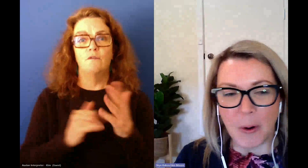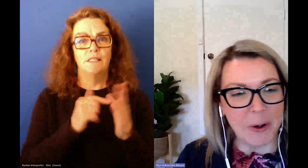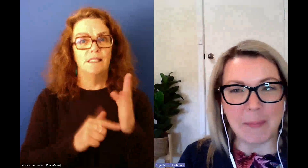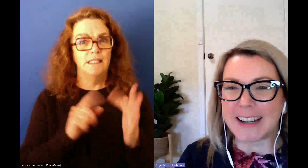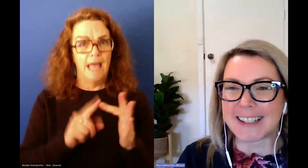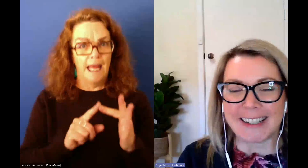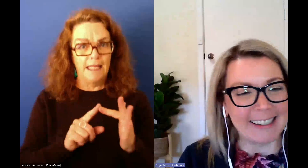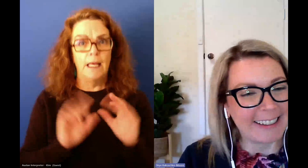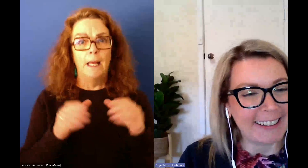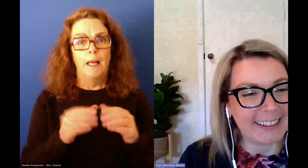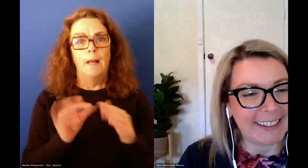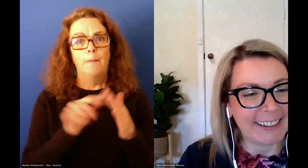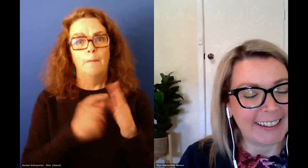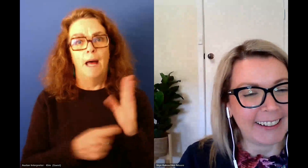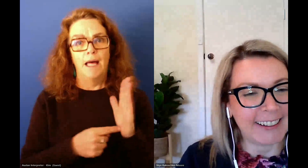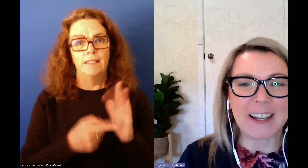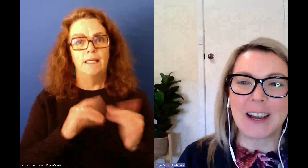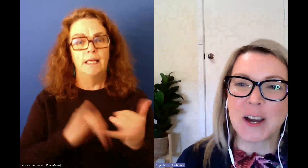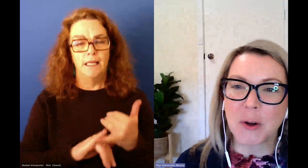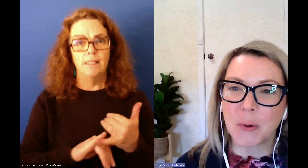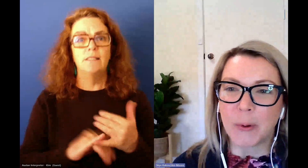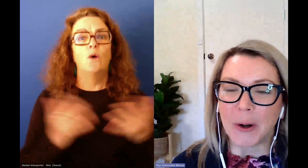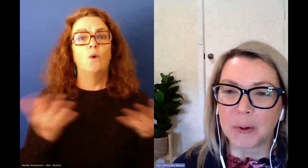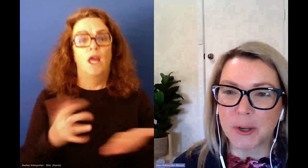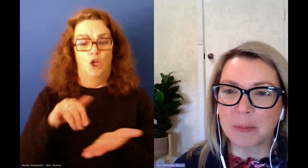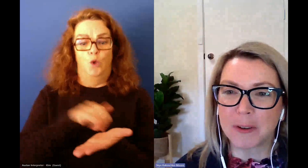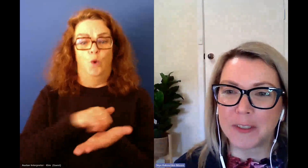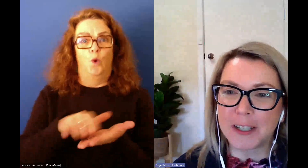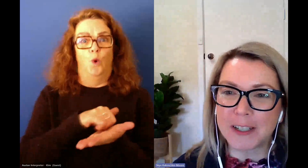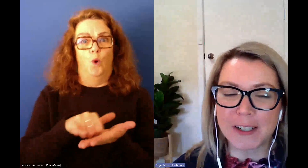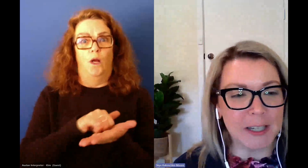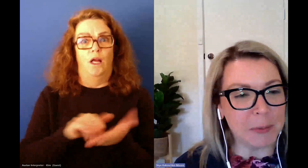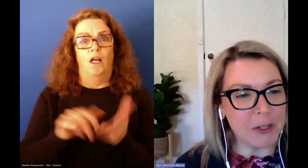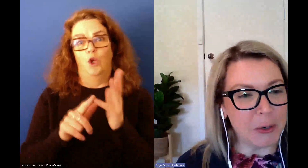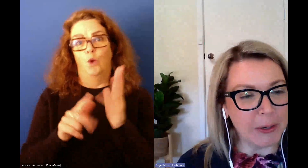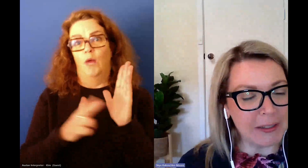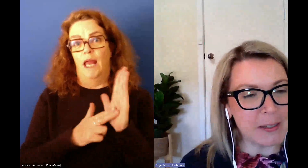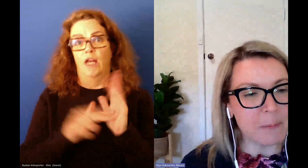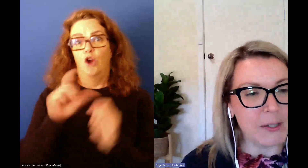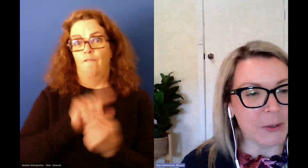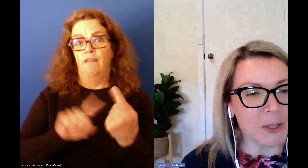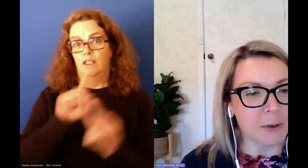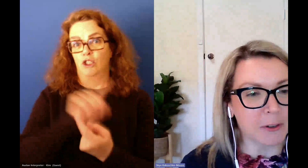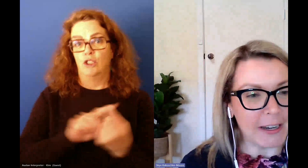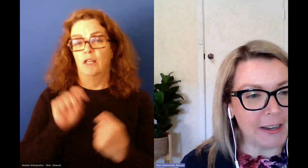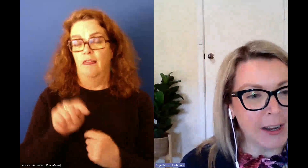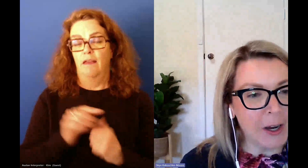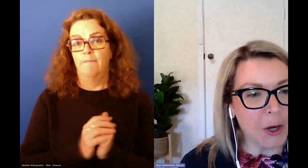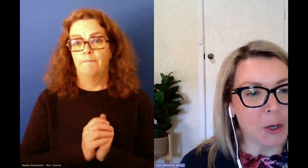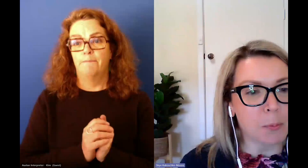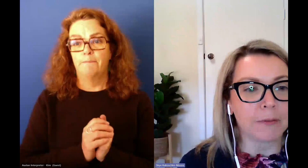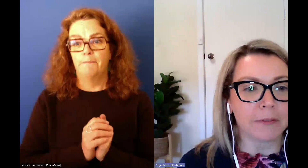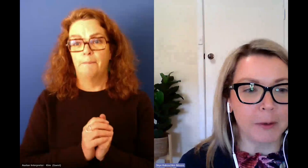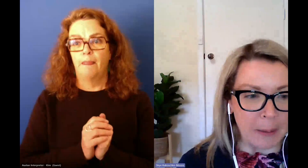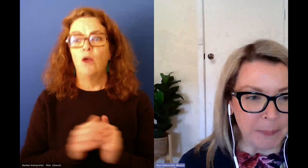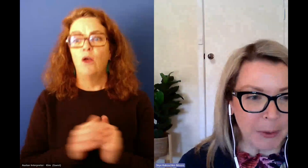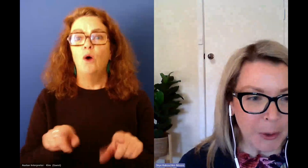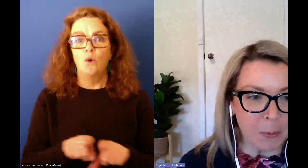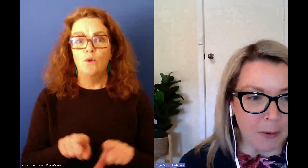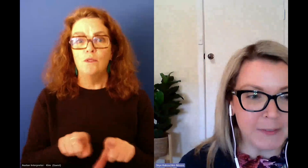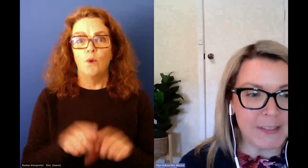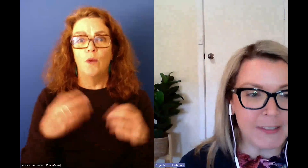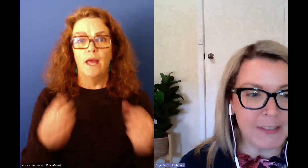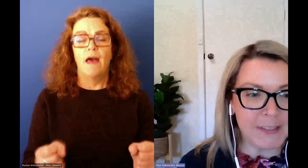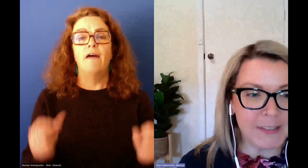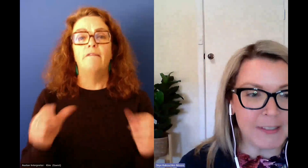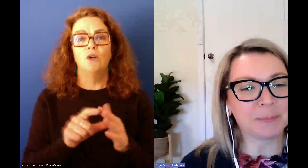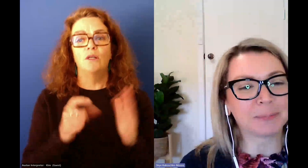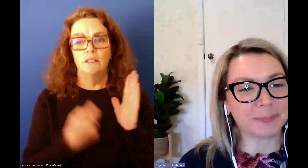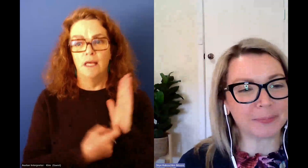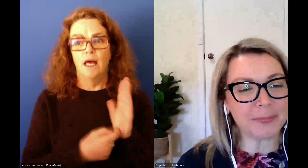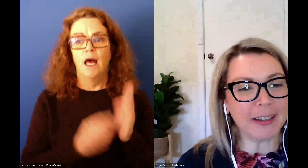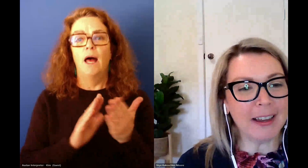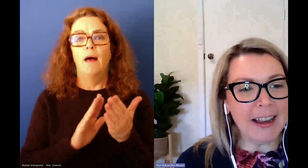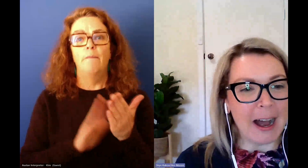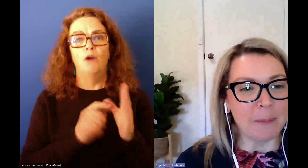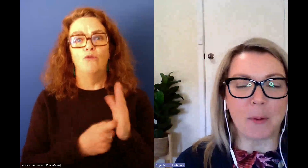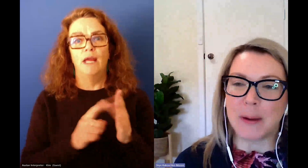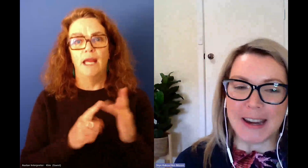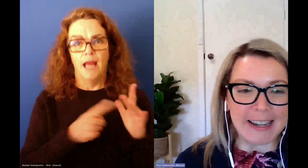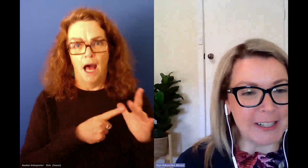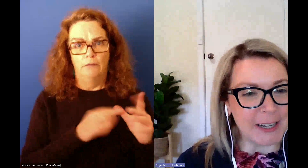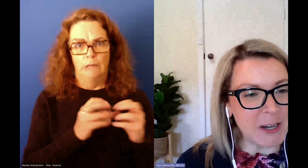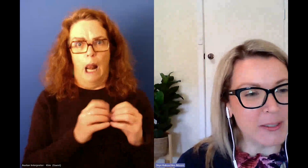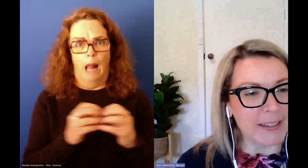Welcome Ashley. We're also privileged to be joined by Dr Maria Golubovskaya PhD who's a